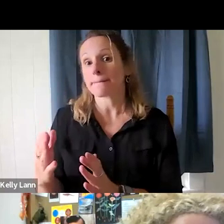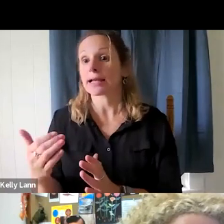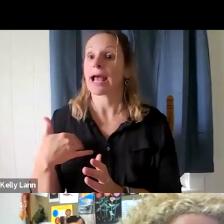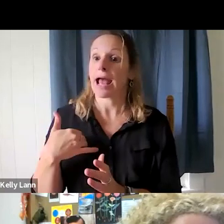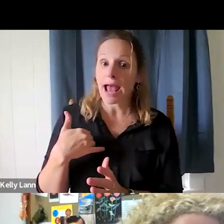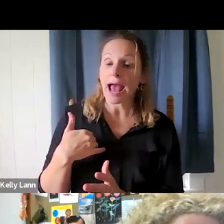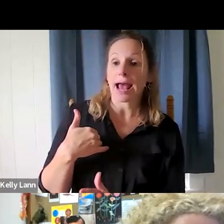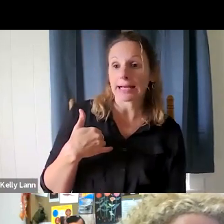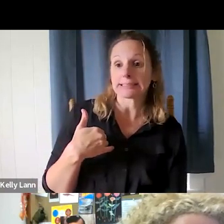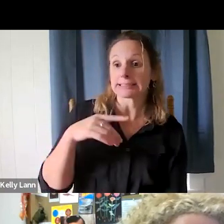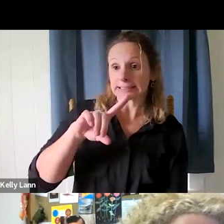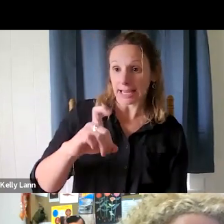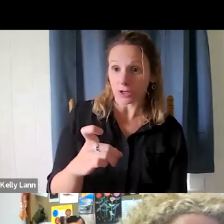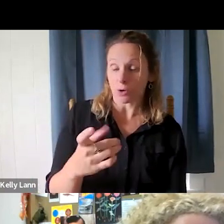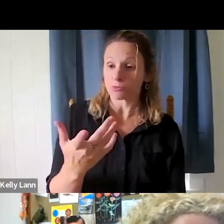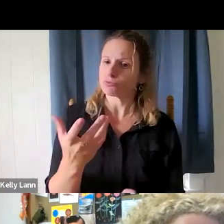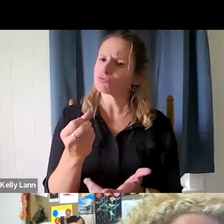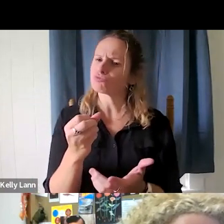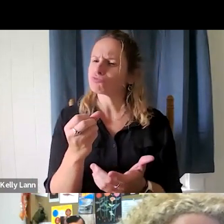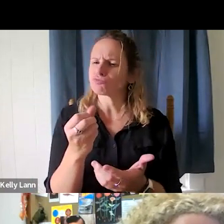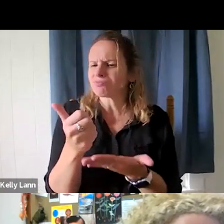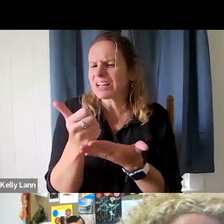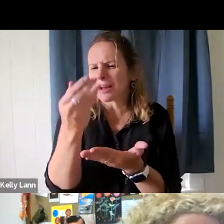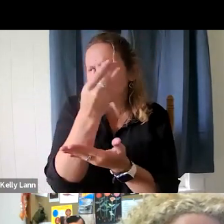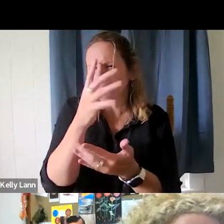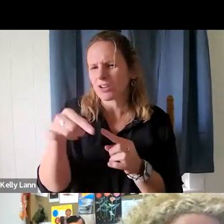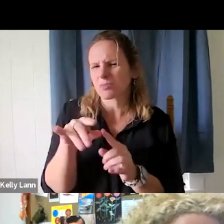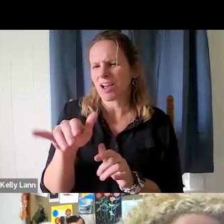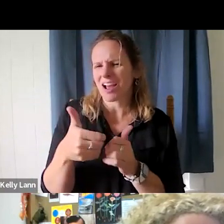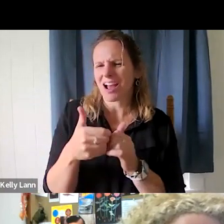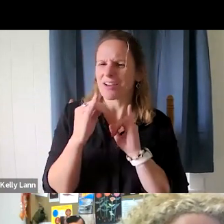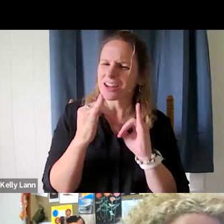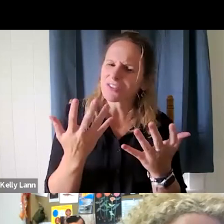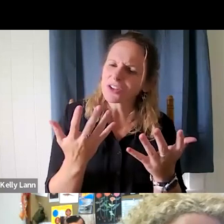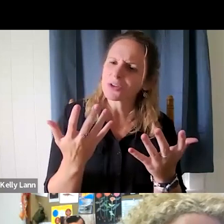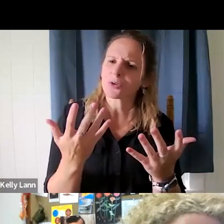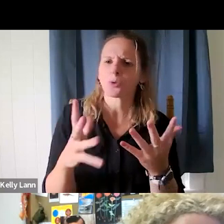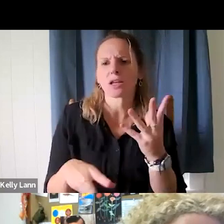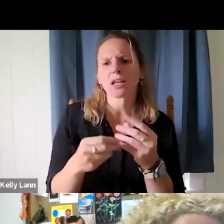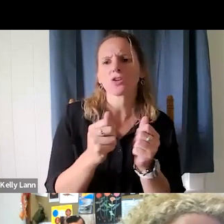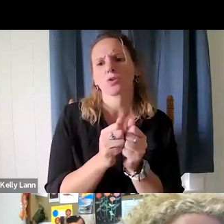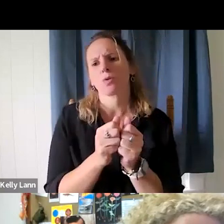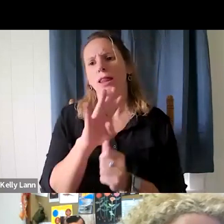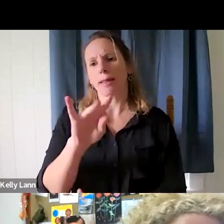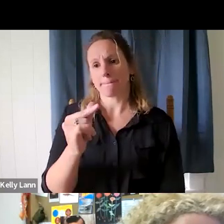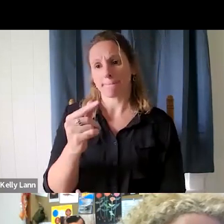and we need to talk about it. So maybe any tips on interviewing in addition to maybe what Bug said?